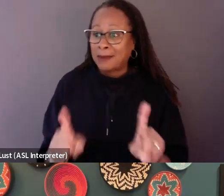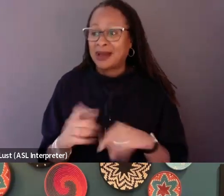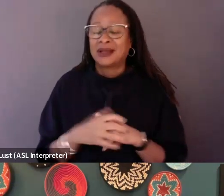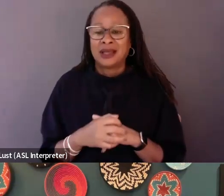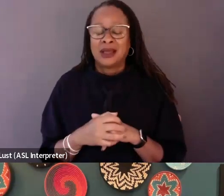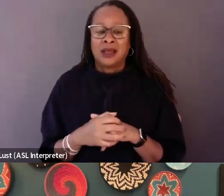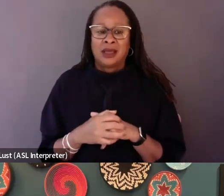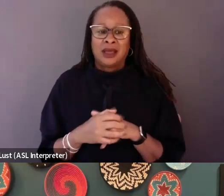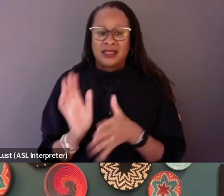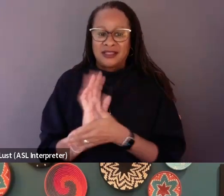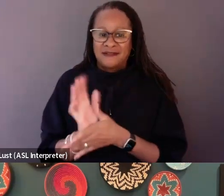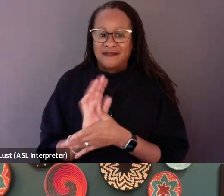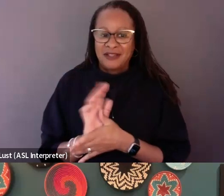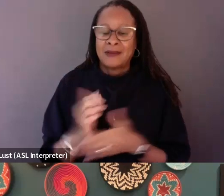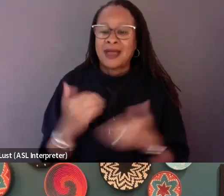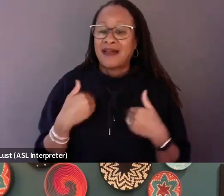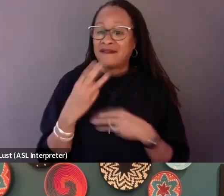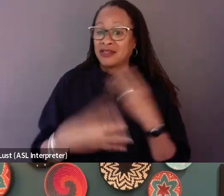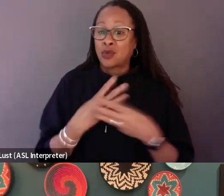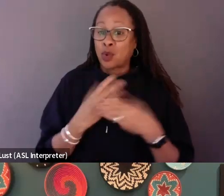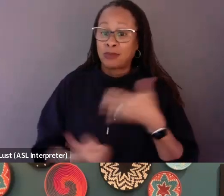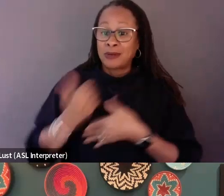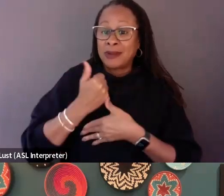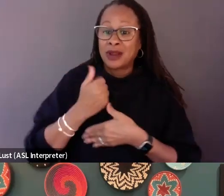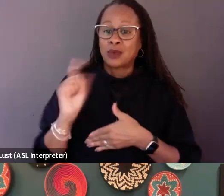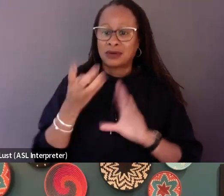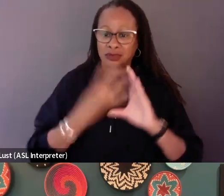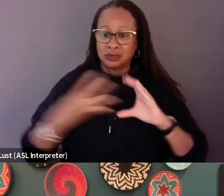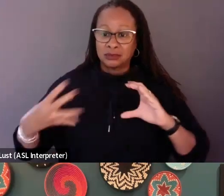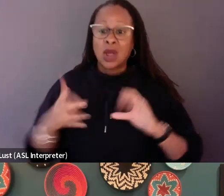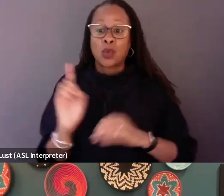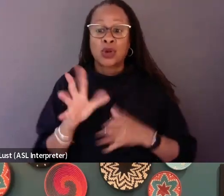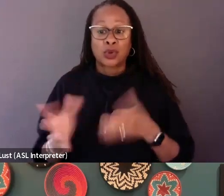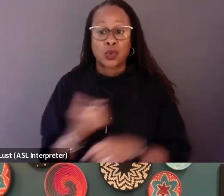the film held its world premiere at Sundance where you won a special award,